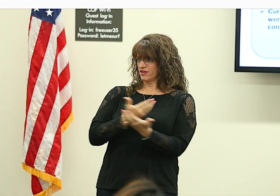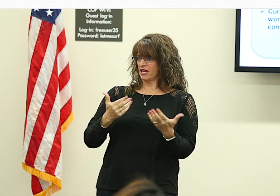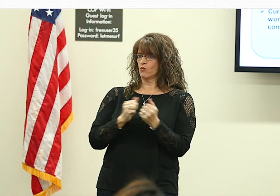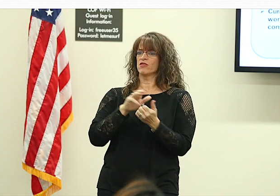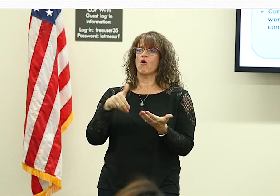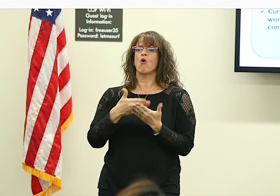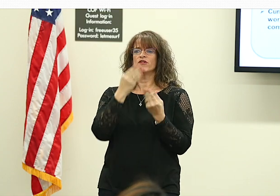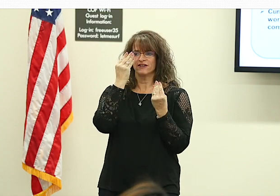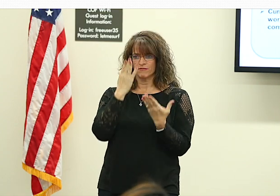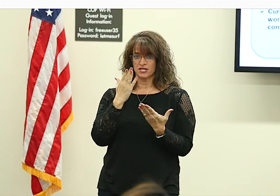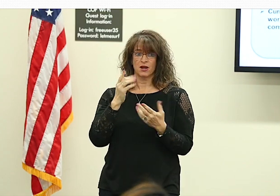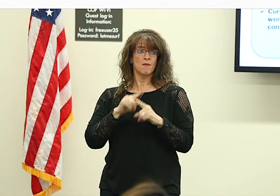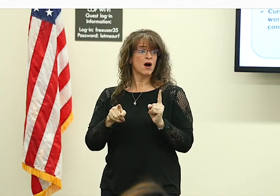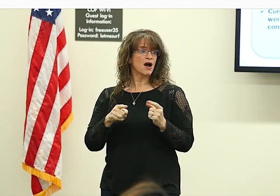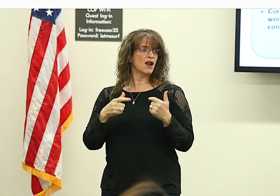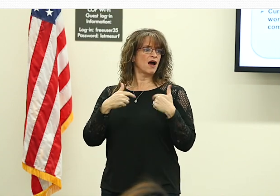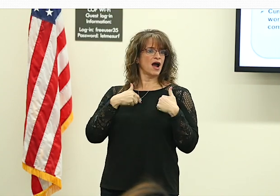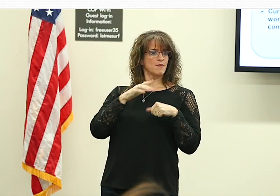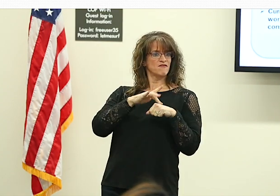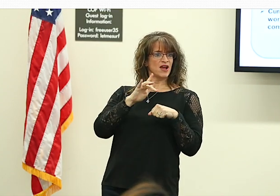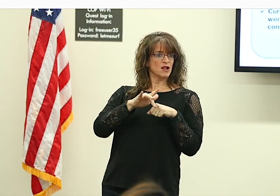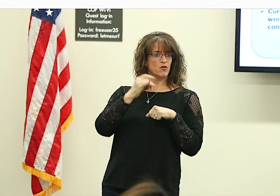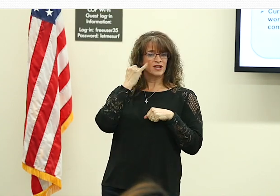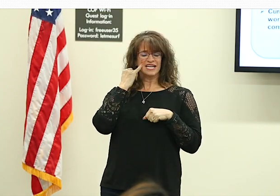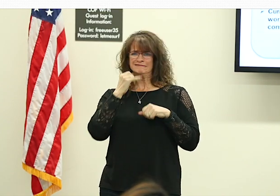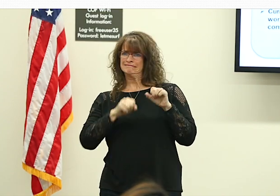But I am available to answer questions while you're doing that.